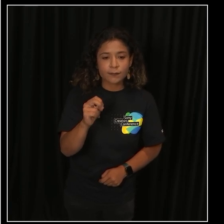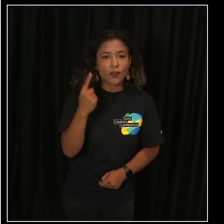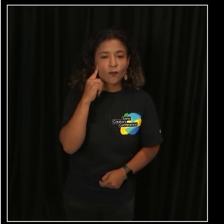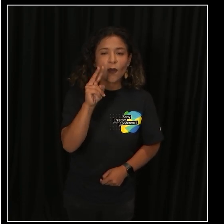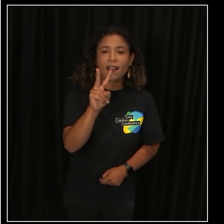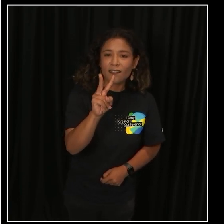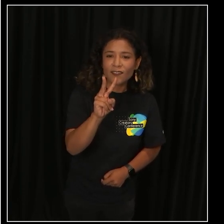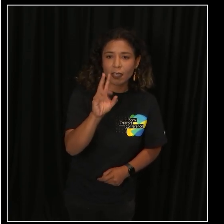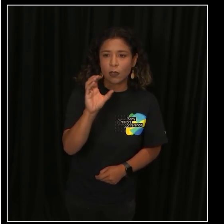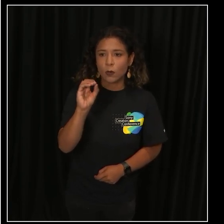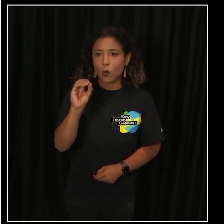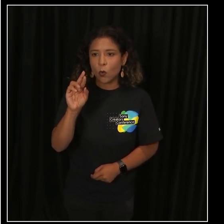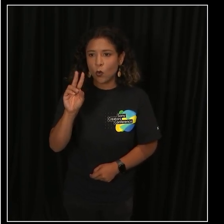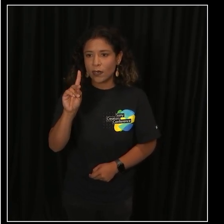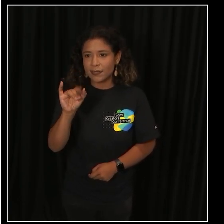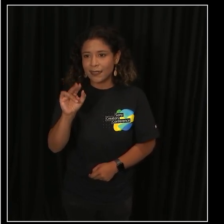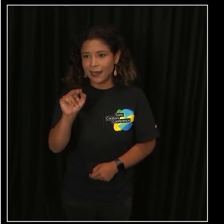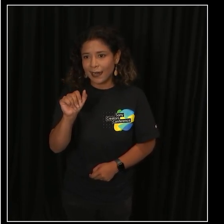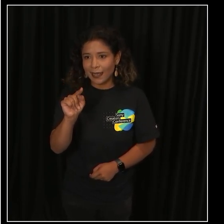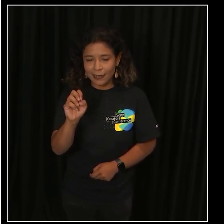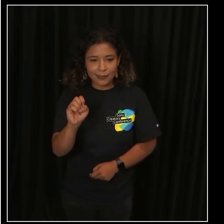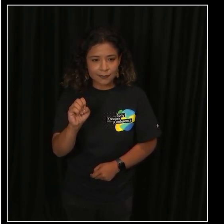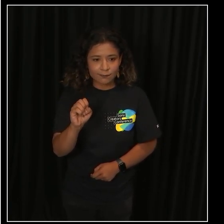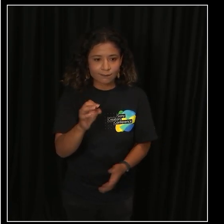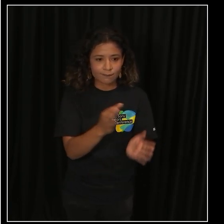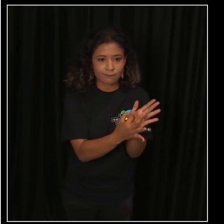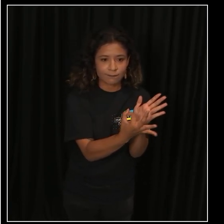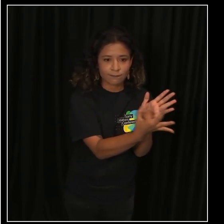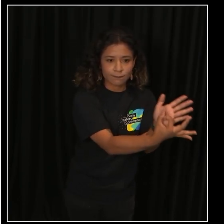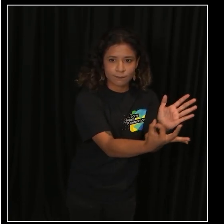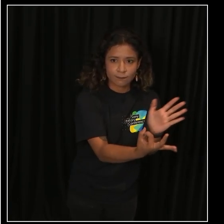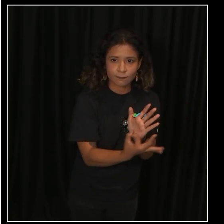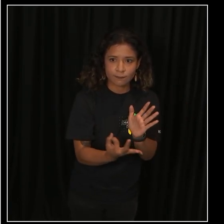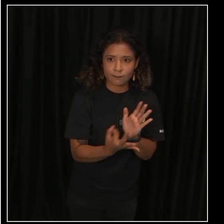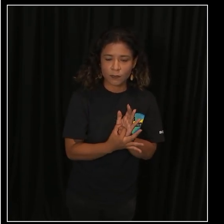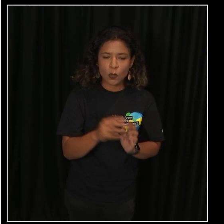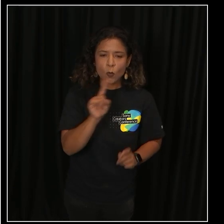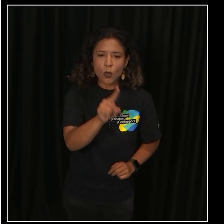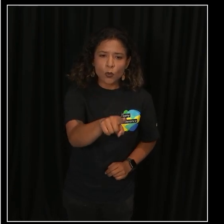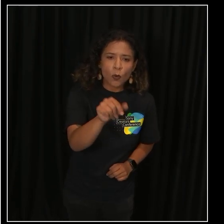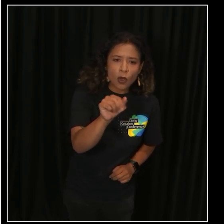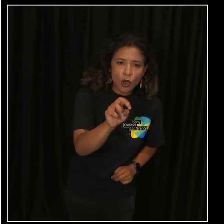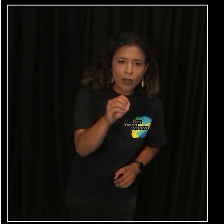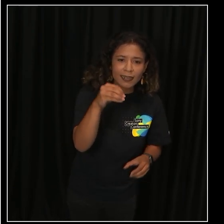This video shows how the Look-up Tables is map through the sky and how the sky is decorates.